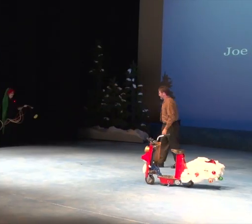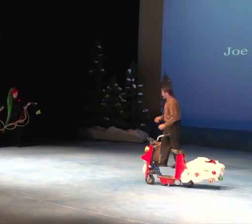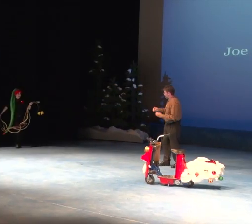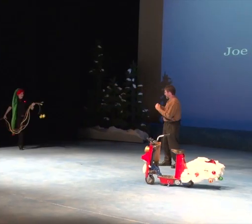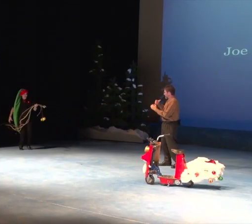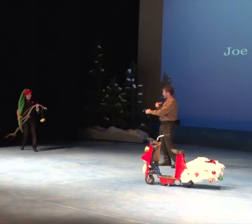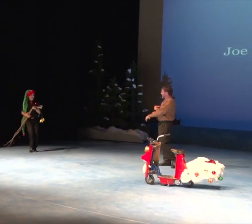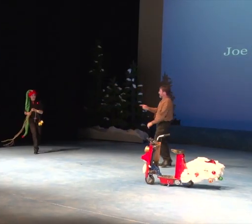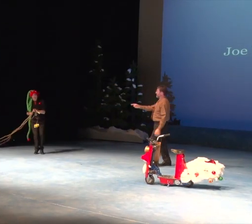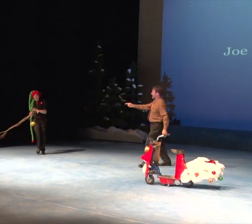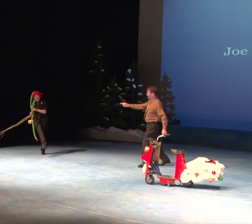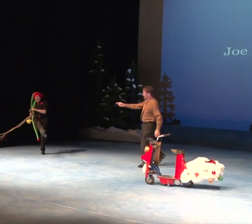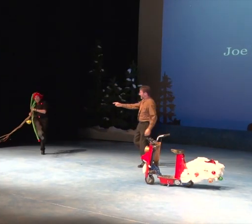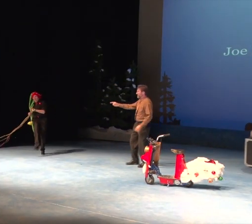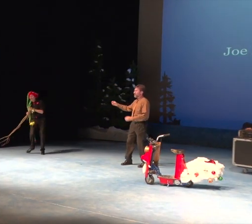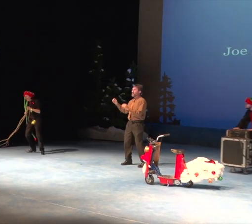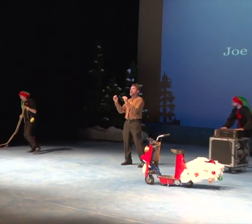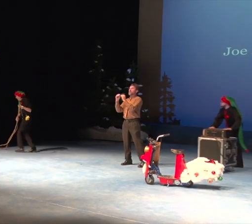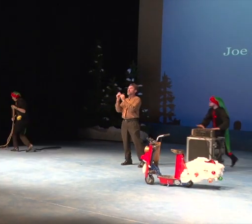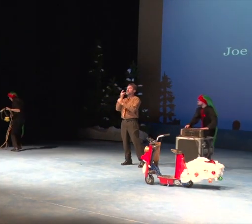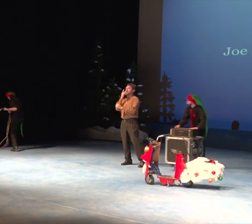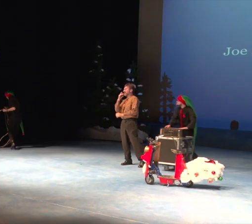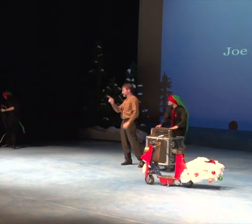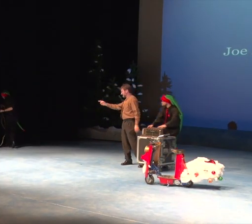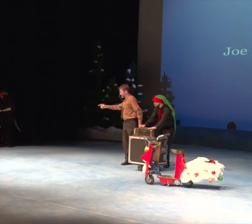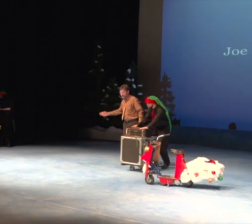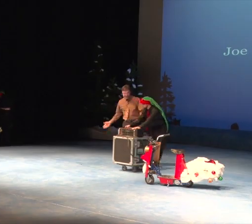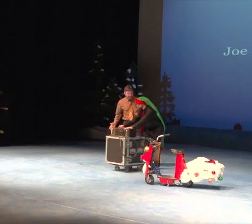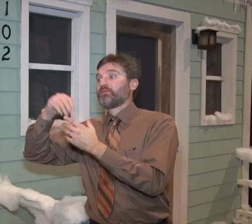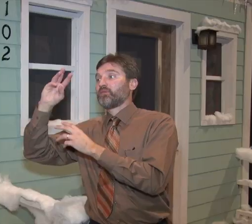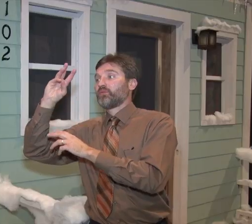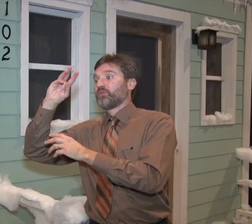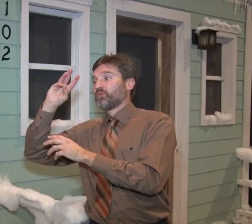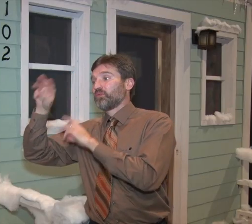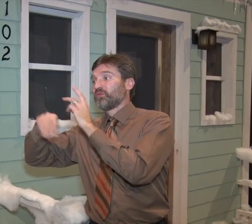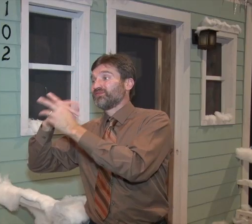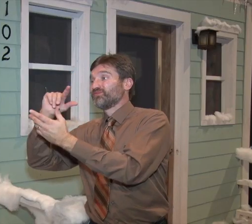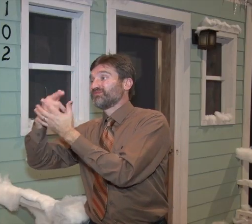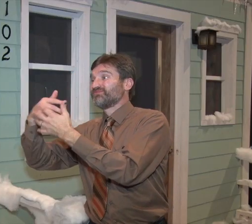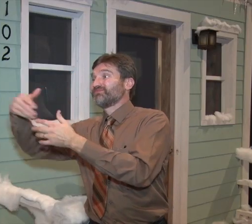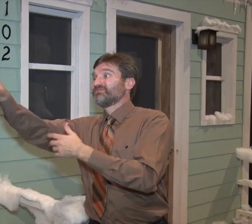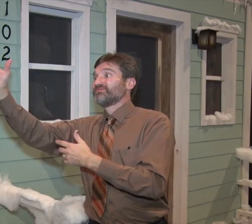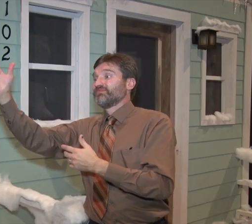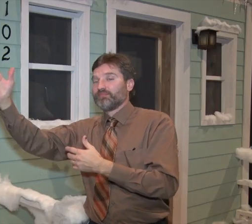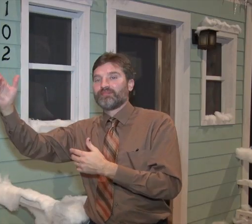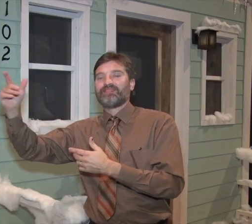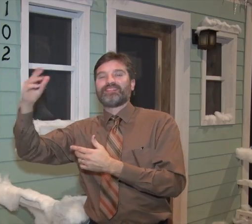It is always a challenge! After graduation out in the world,